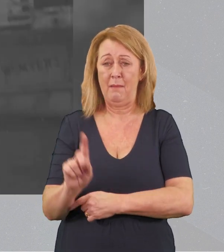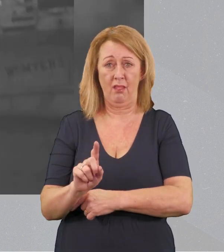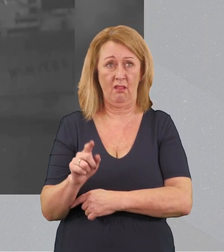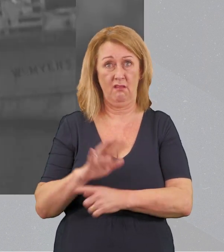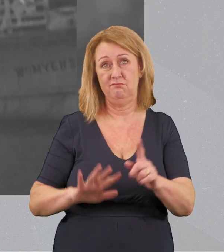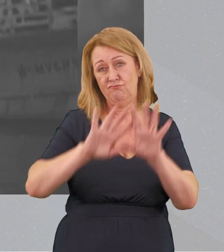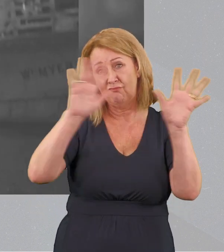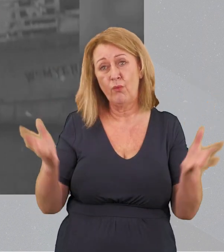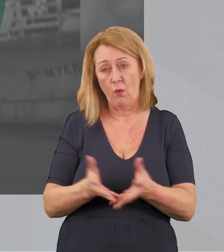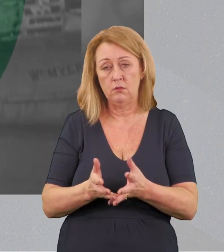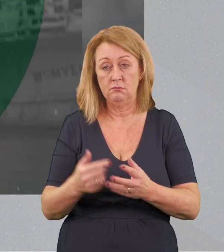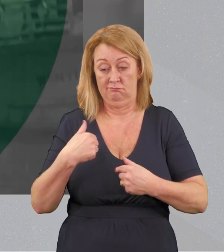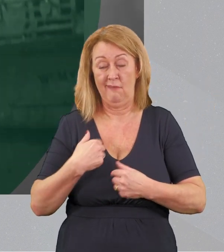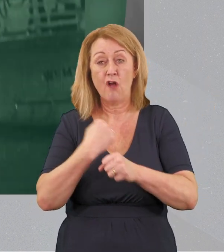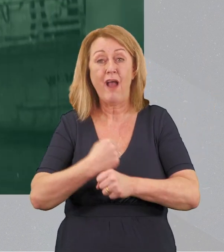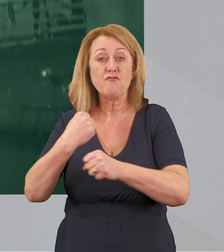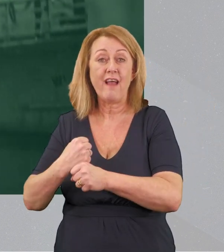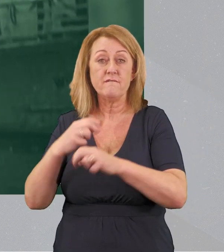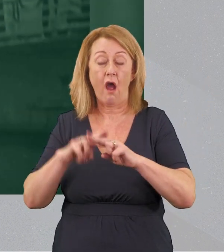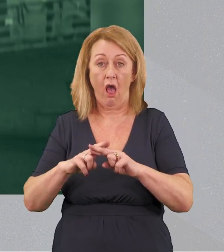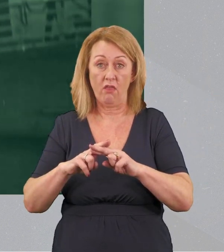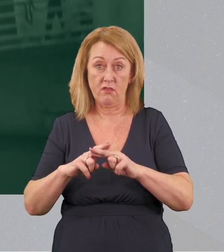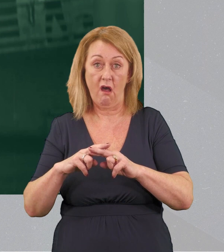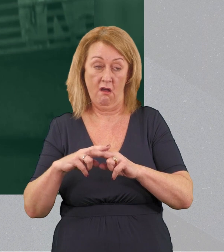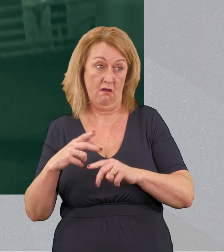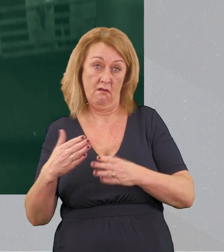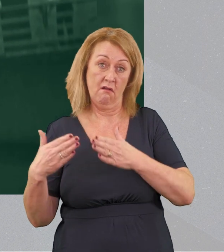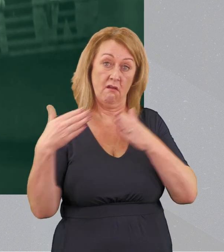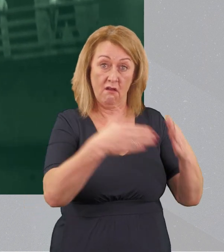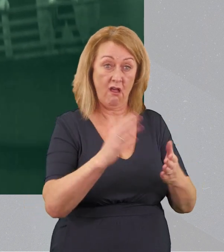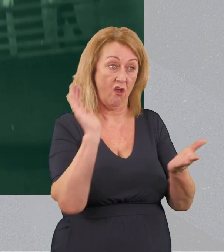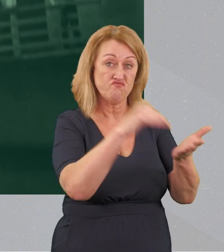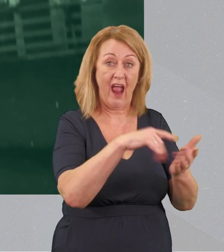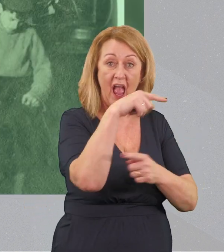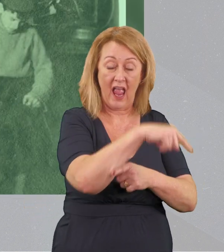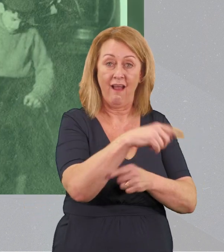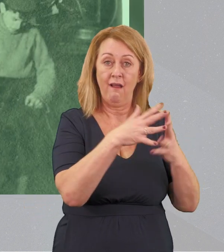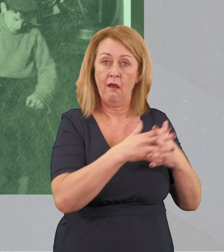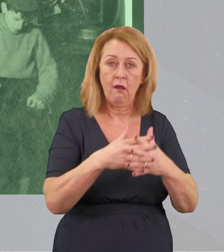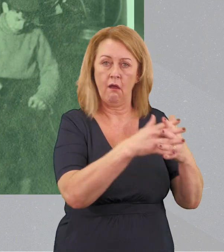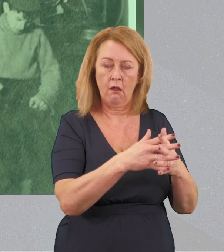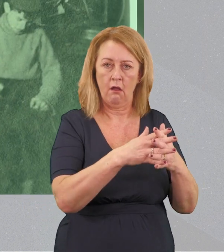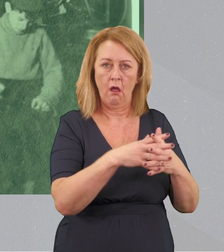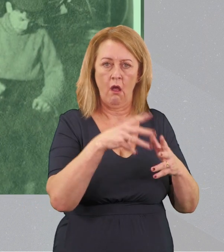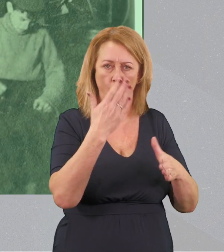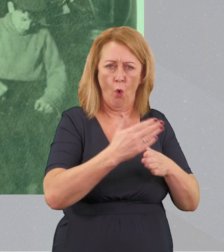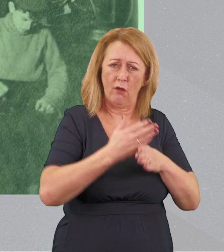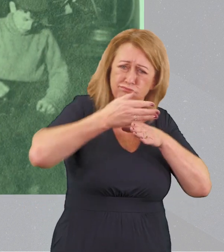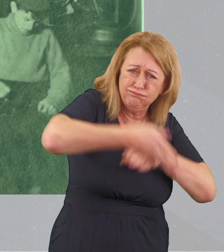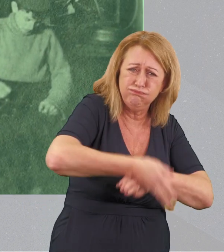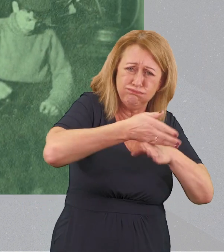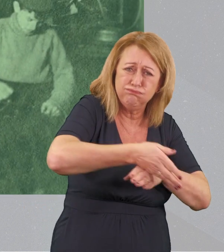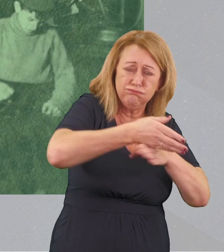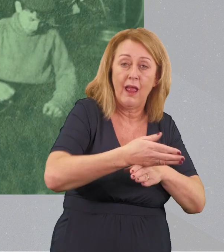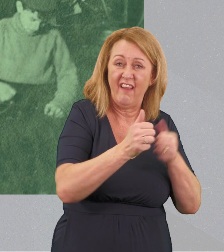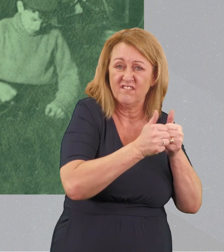My great grandfather arrived in the United States around the turn of the century in the 1900s, worked in a sweatshop factory in New York City.